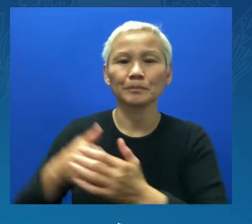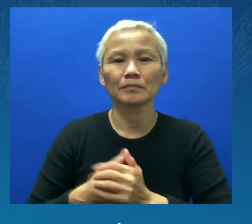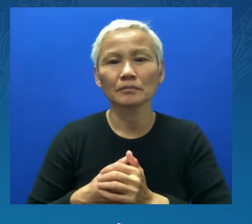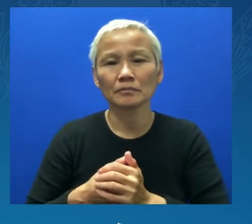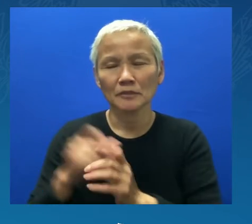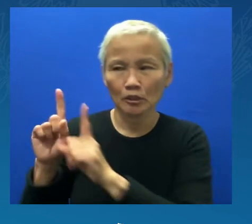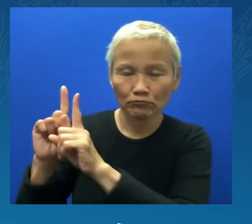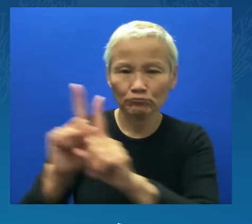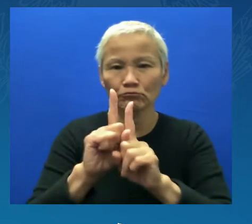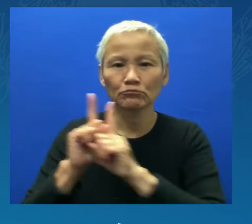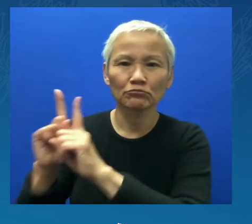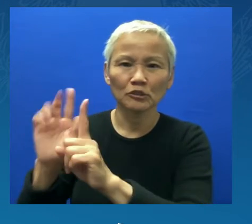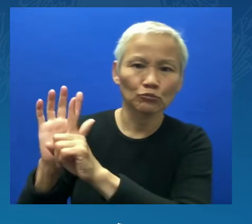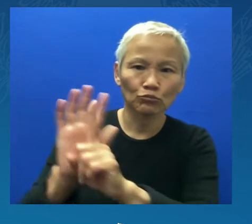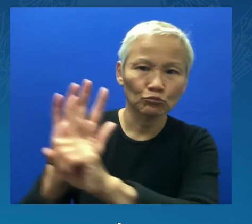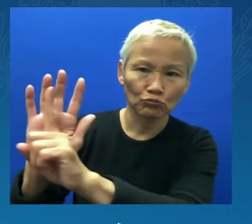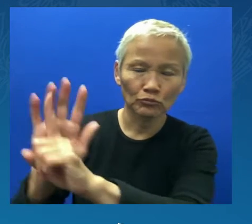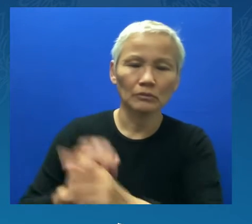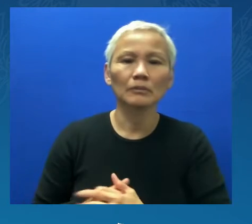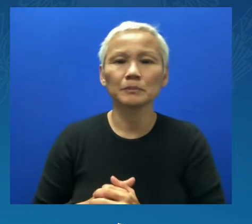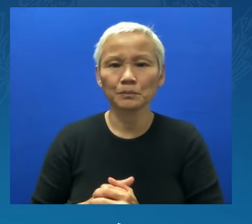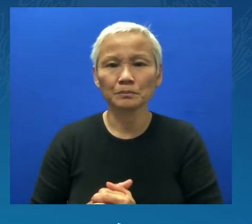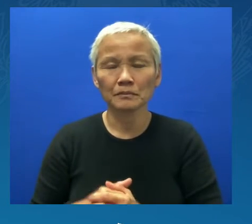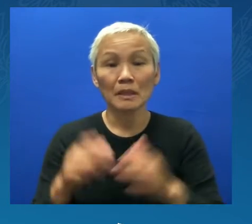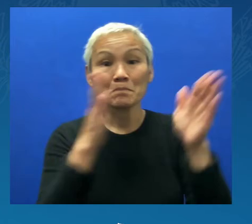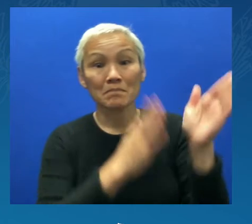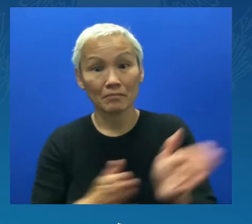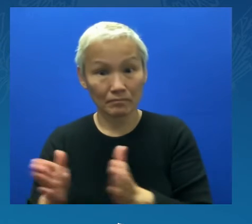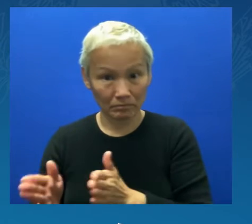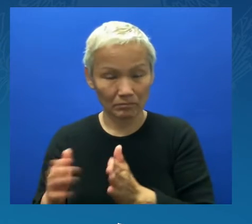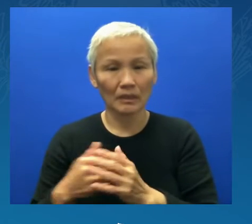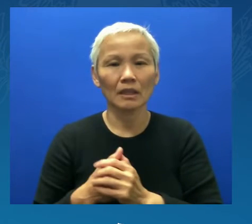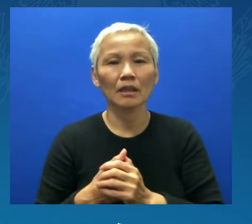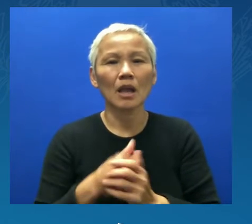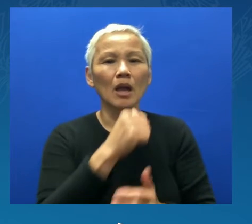Maternal health is a critical part of the overall spectrum of reproductive health.